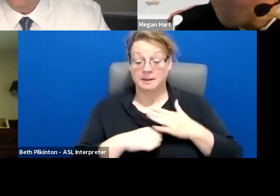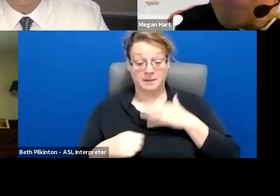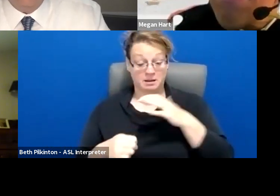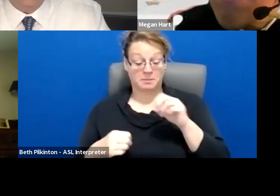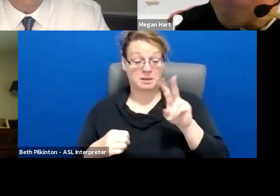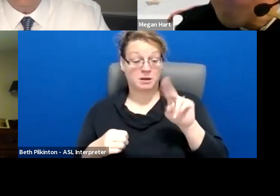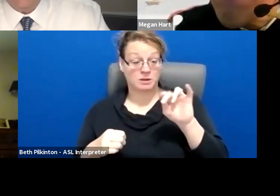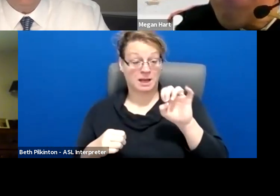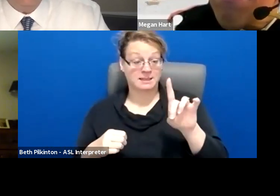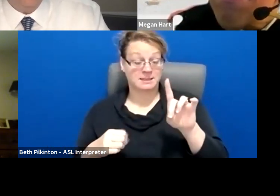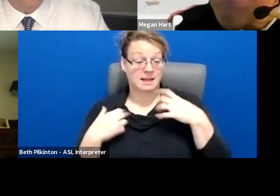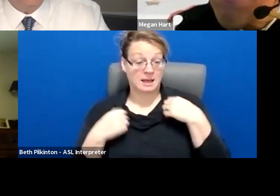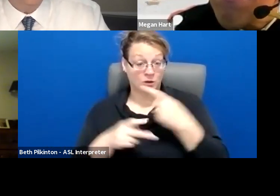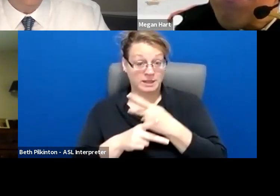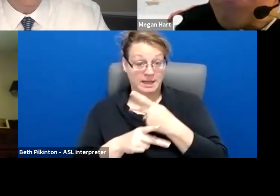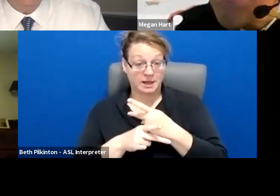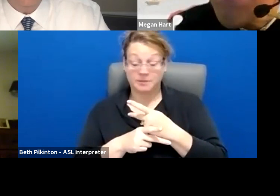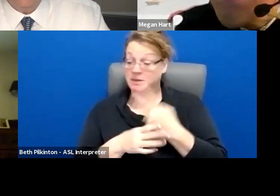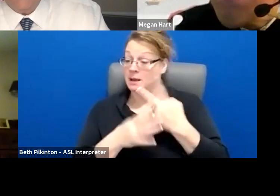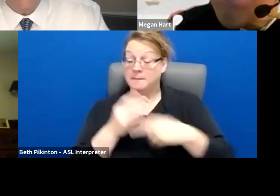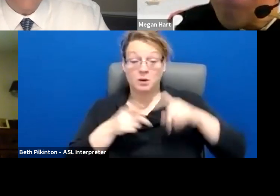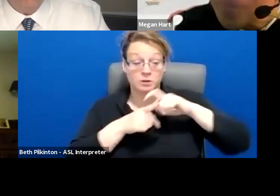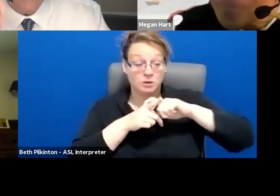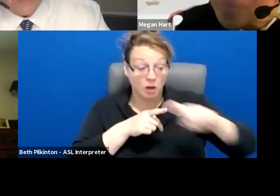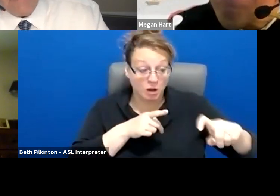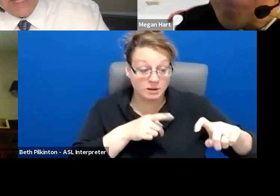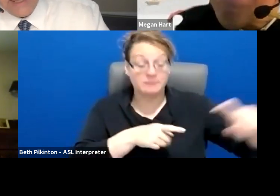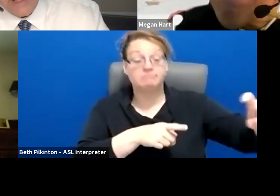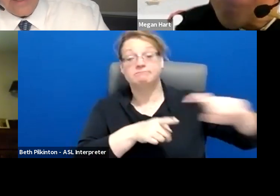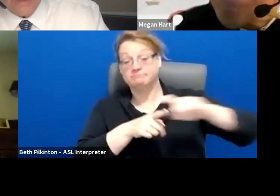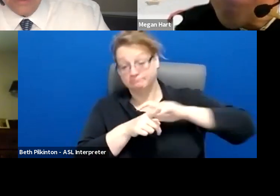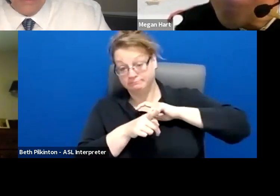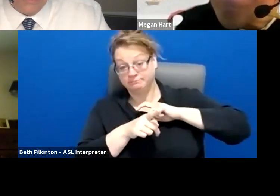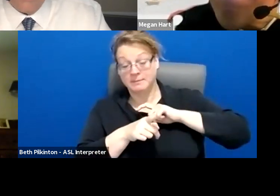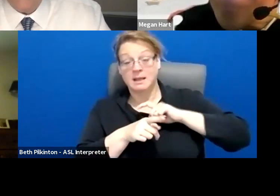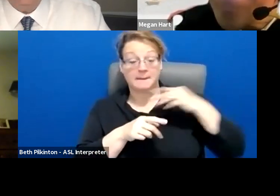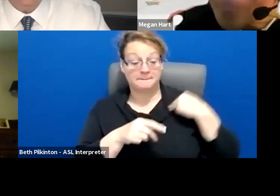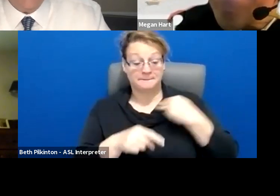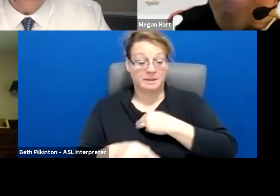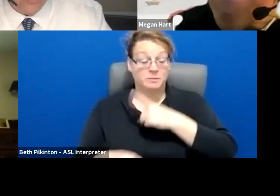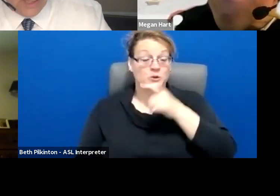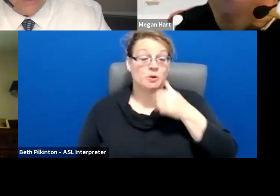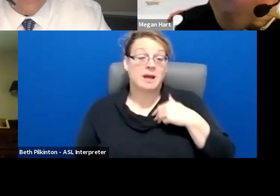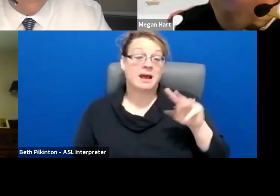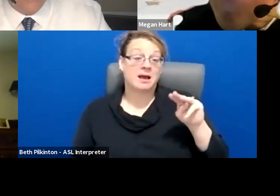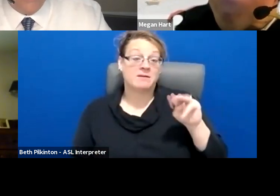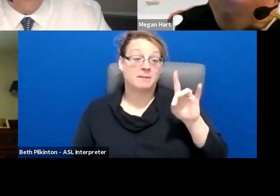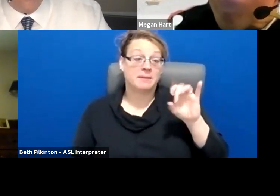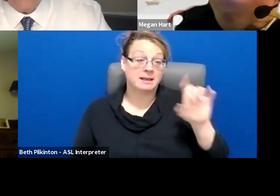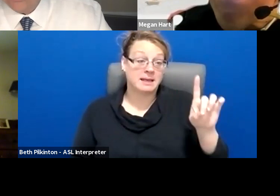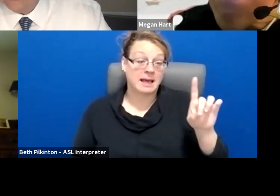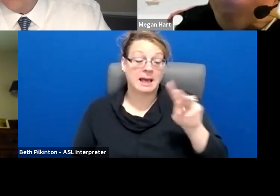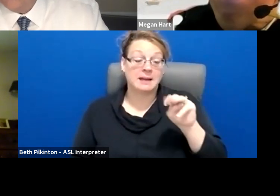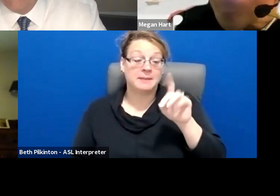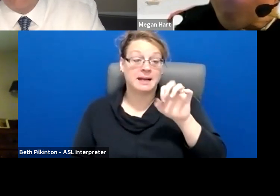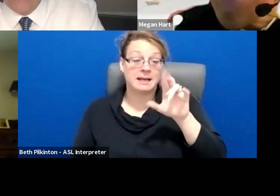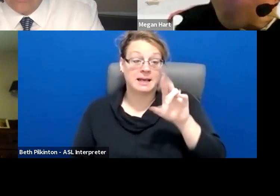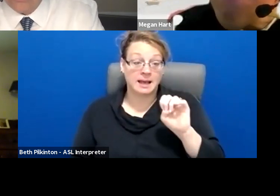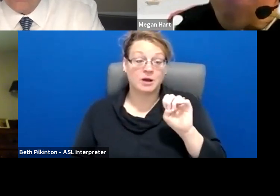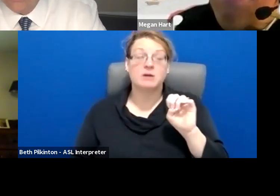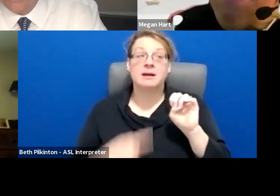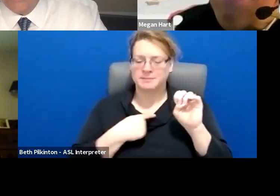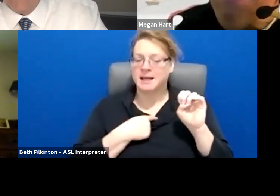I think there is a level of compassion with this work pool as well.